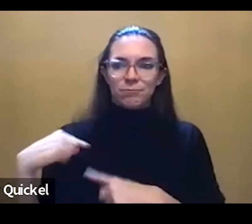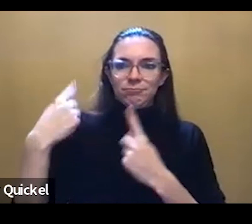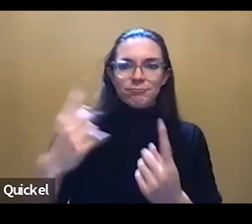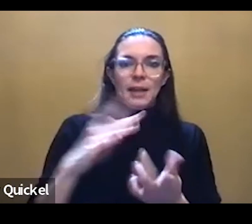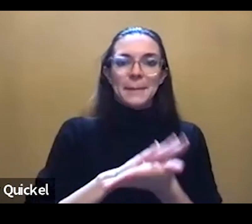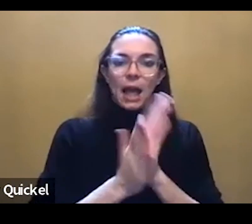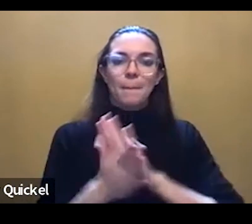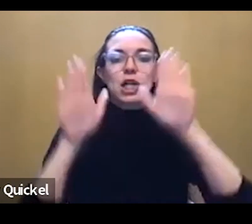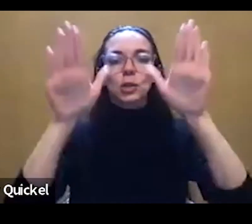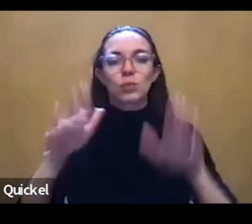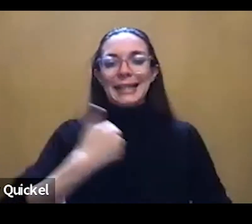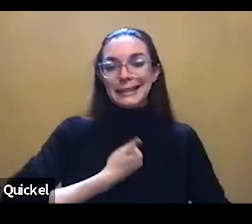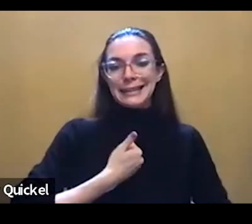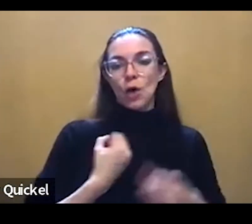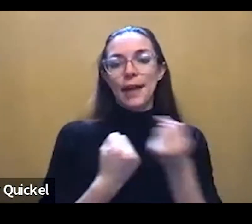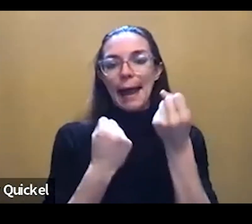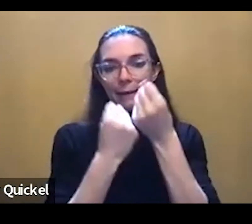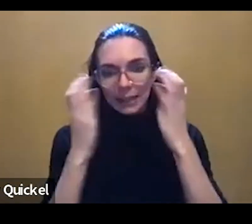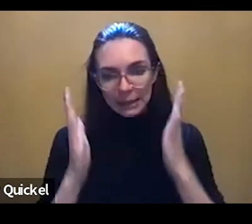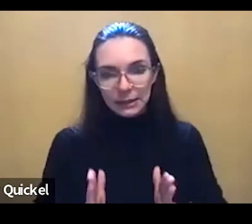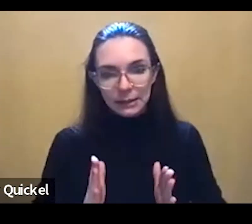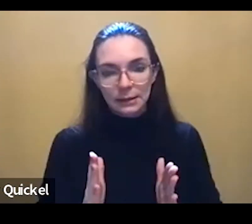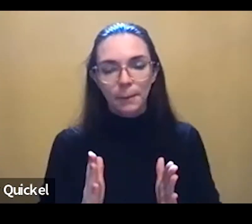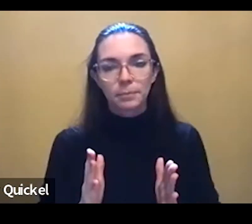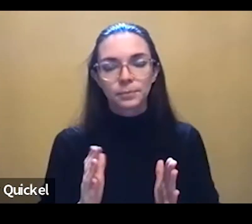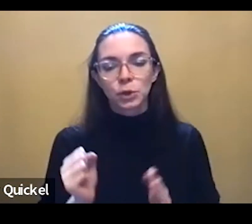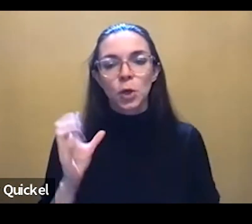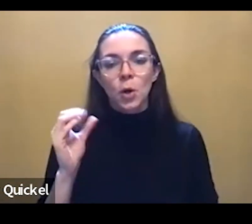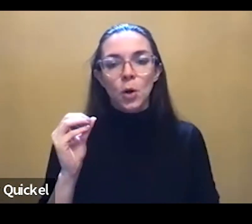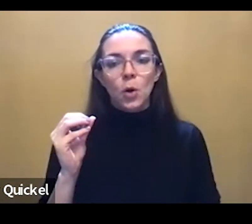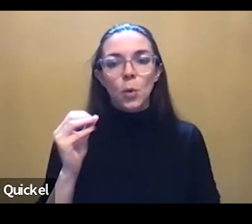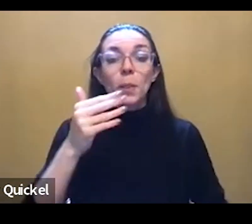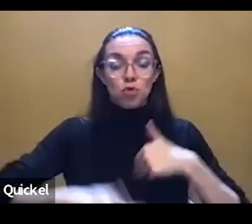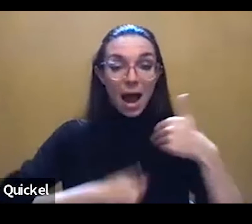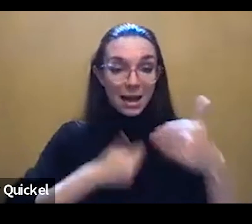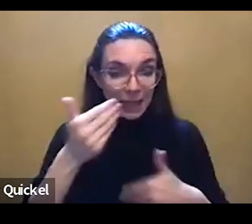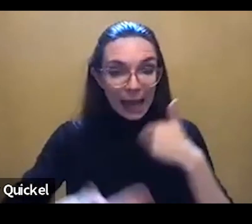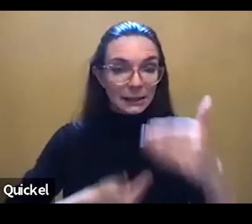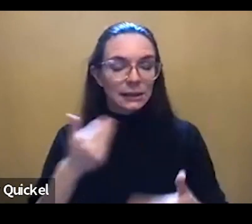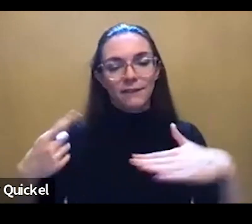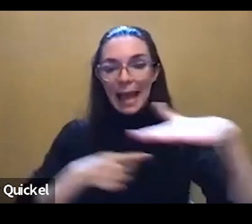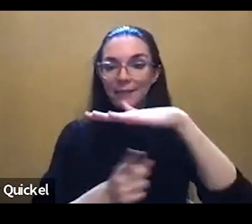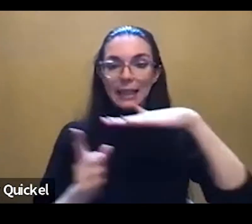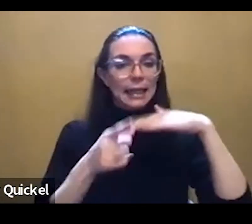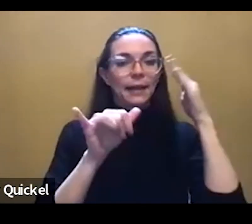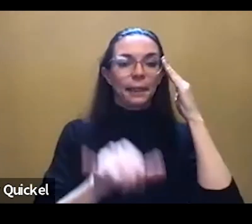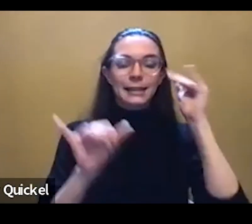self-advocates. The process of navigating